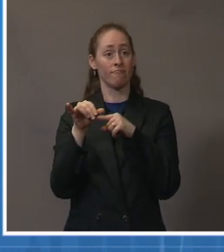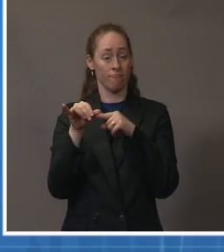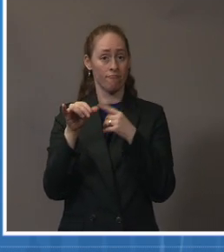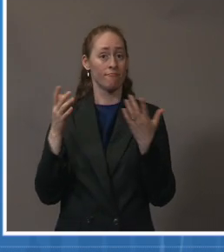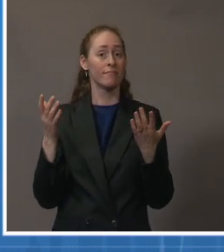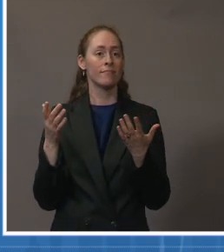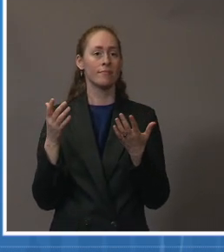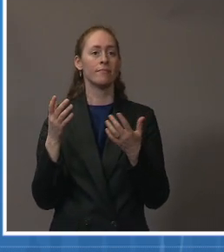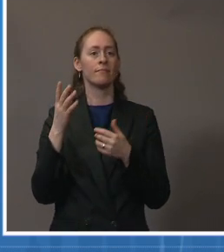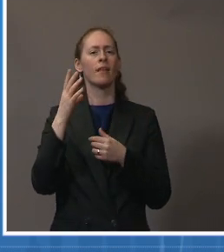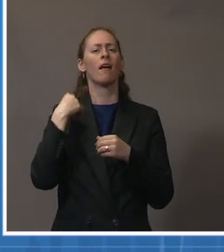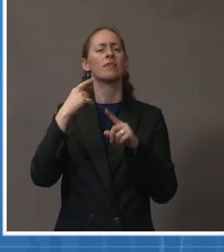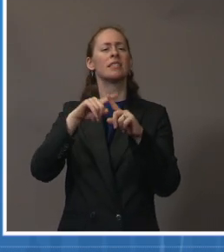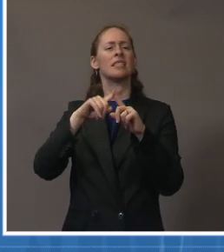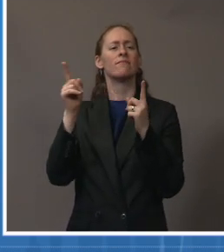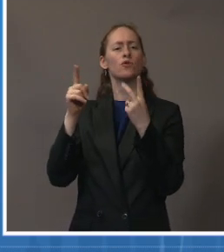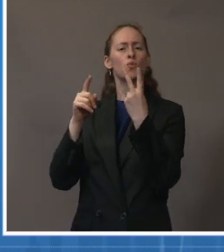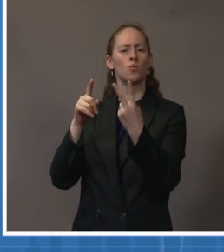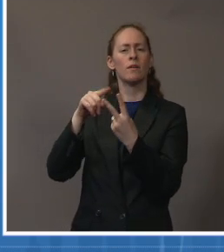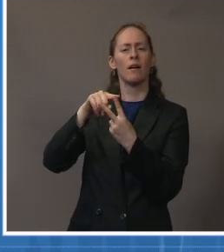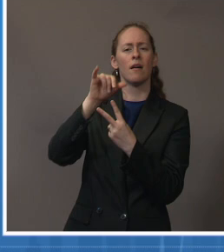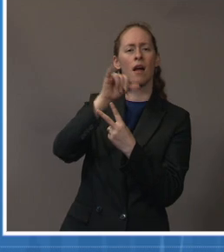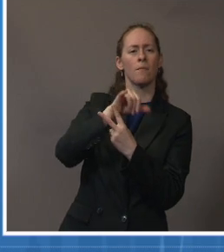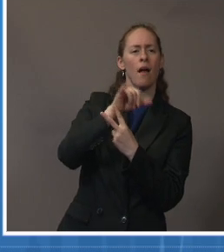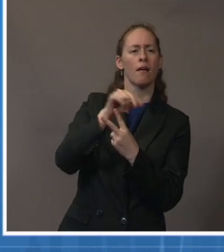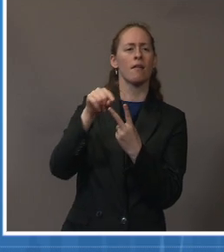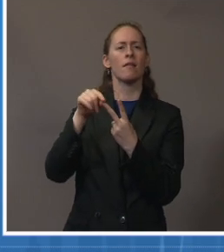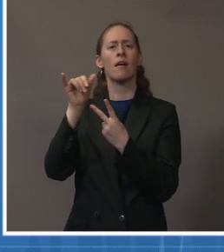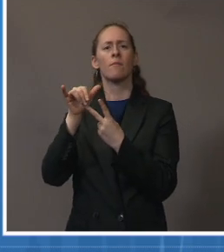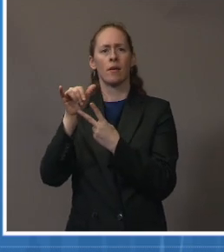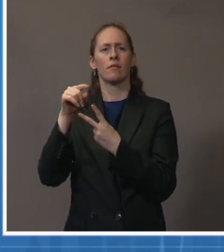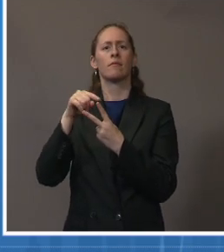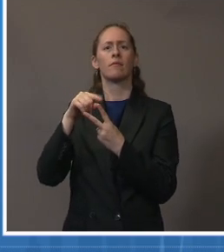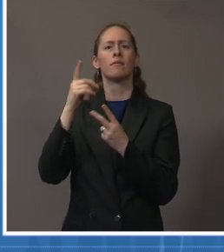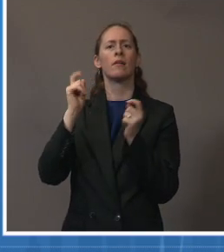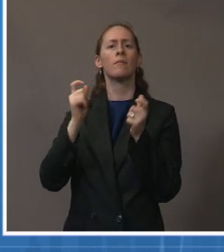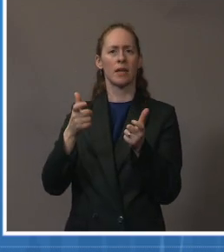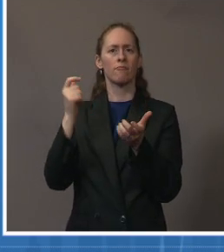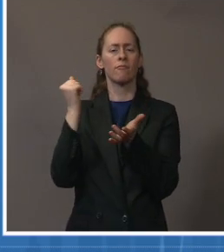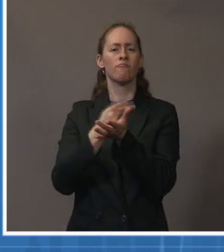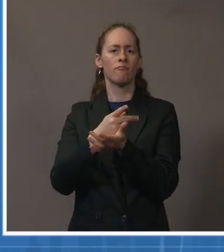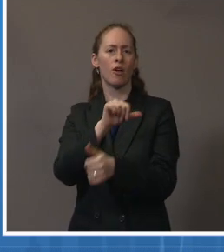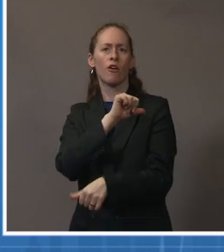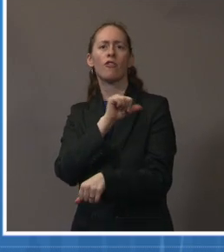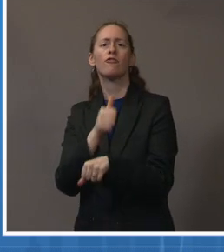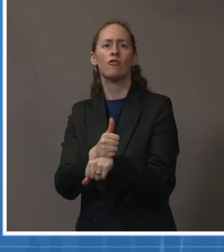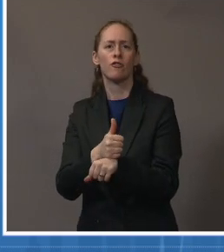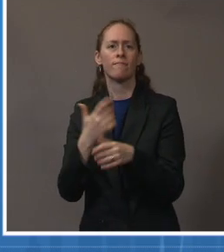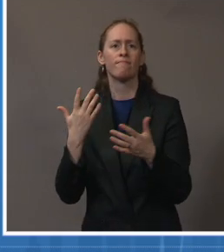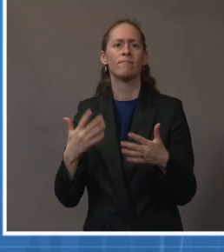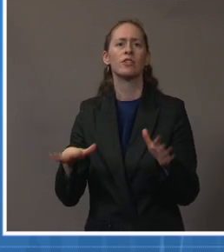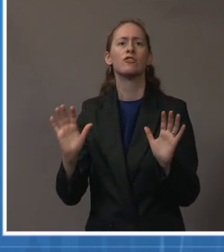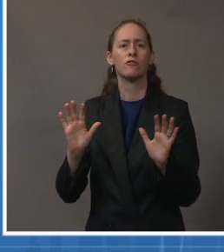have already been approved for EUA. I've highlighted in blue another additional antibody